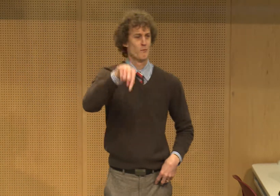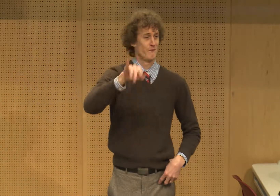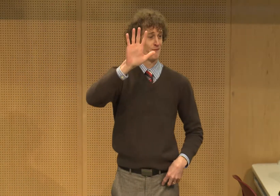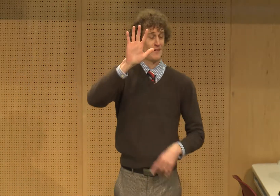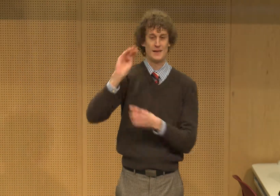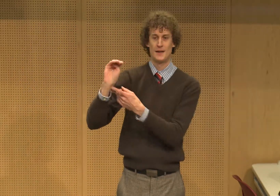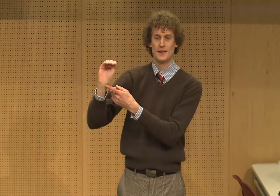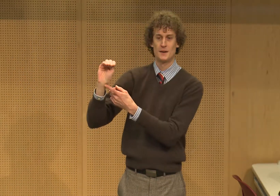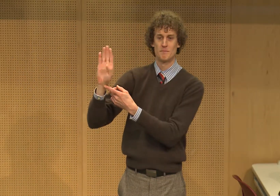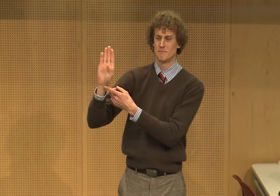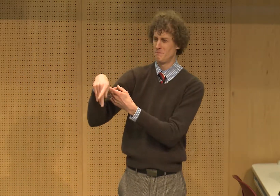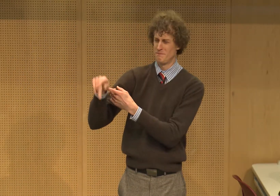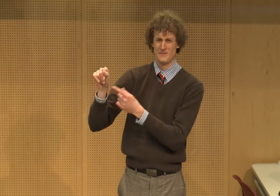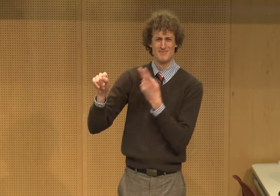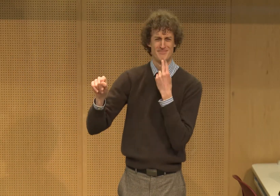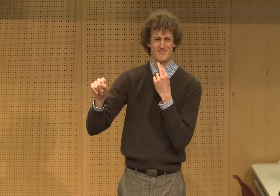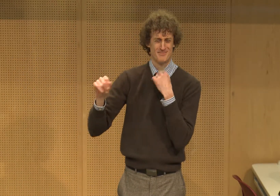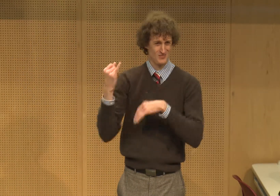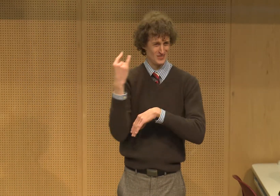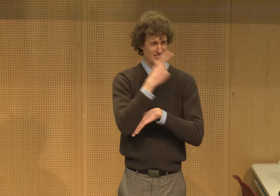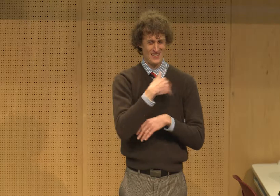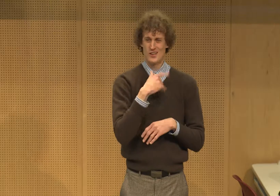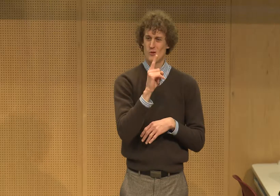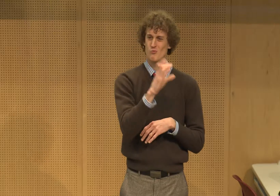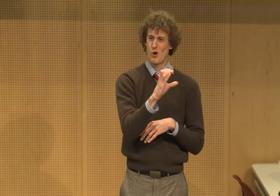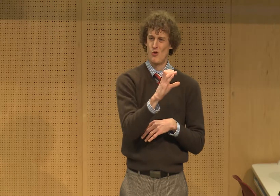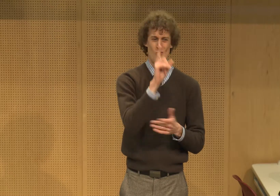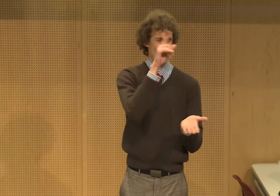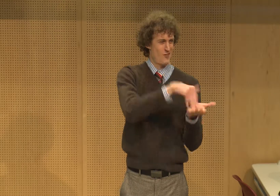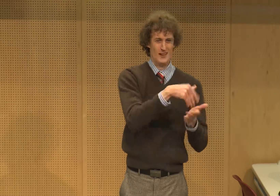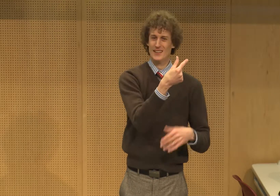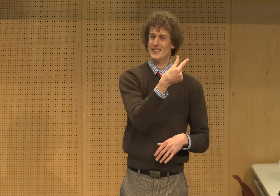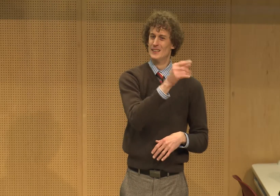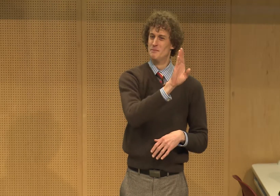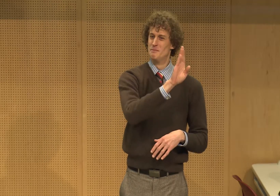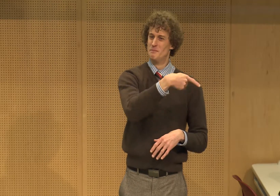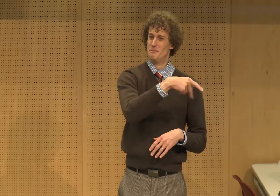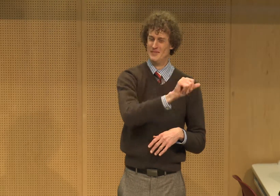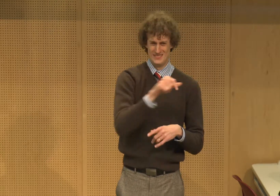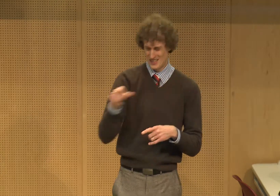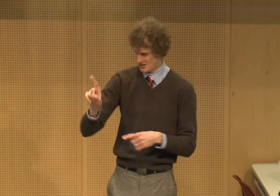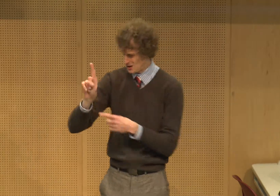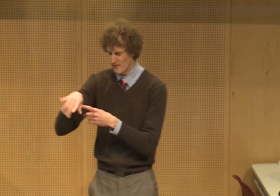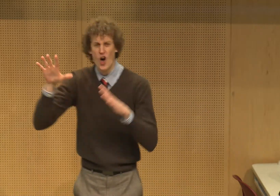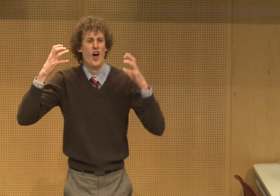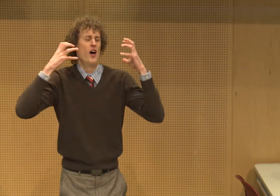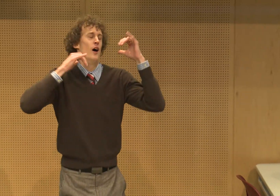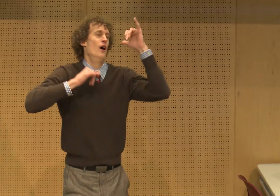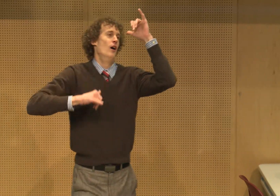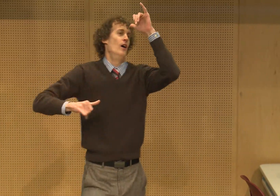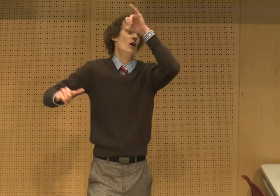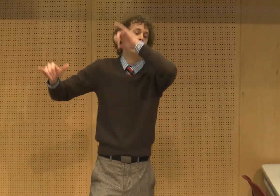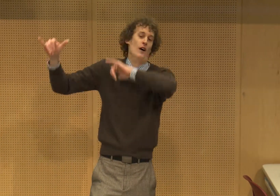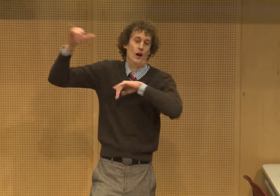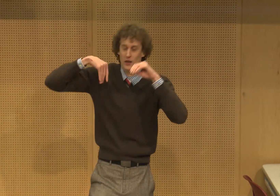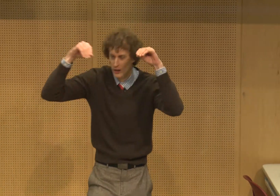And so we set up a T1 line in our school. We had 100,000 gigabytes per second,